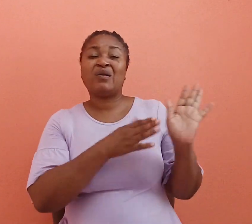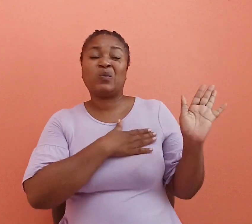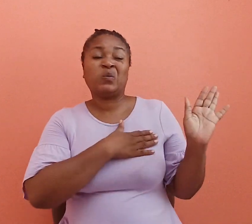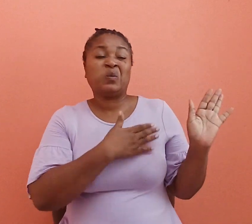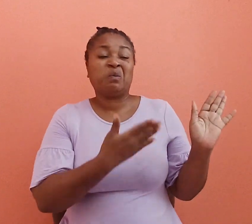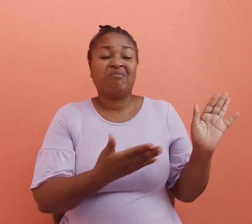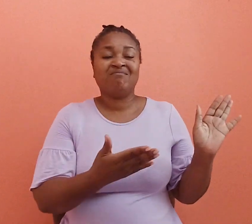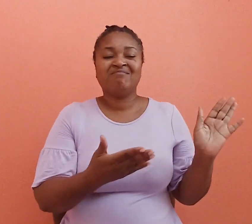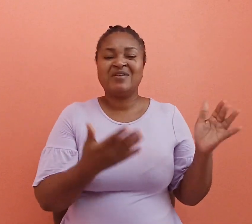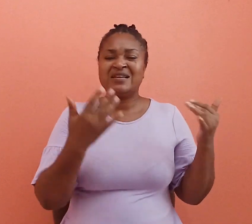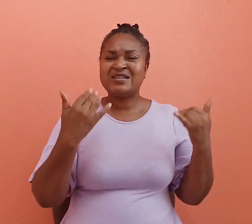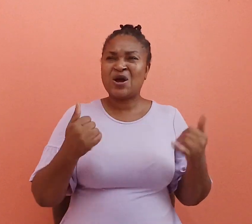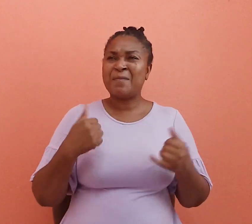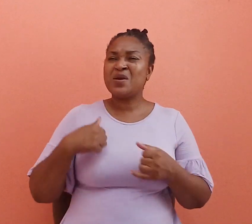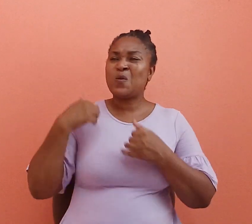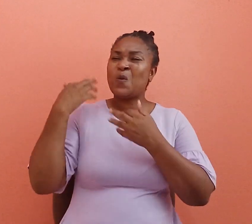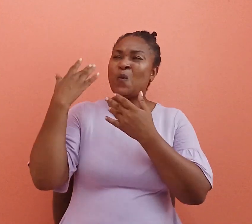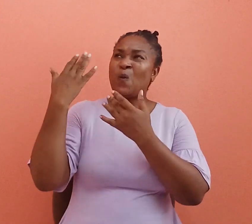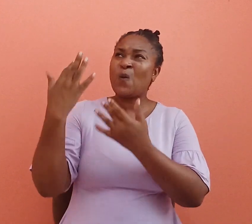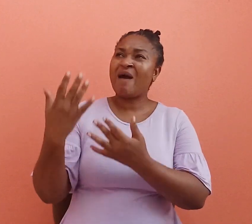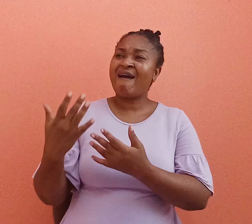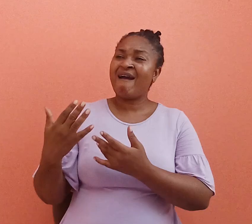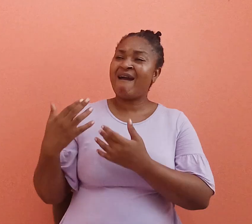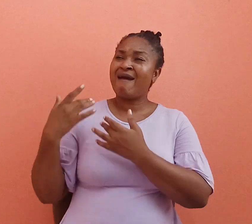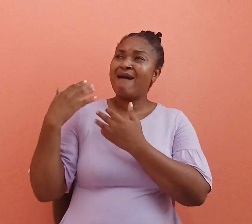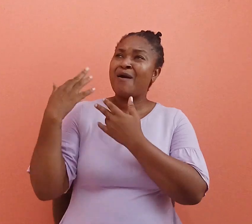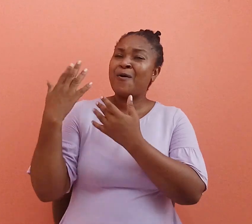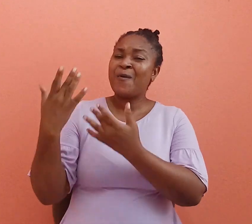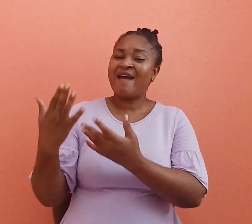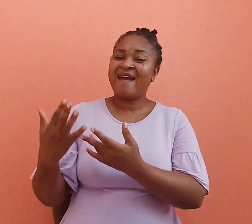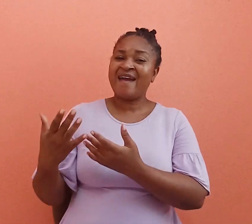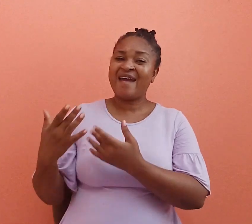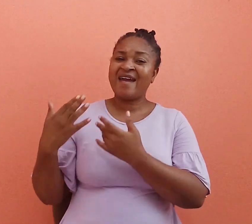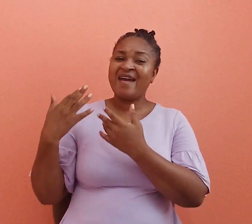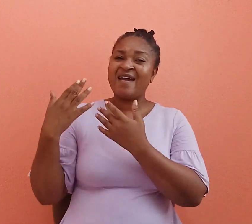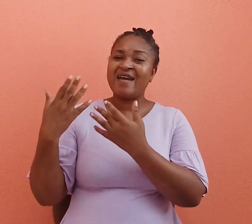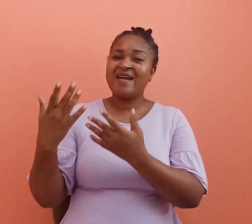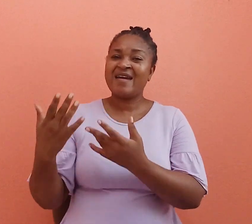while I am waiting.